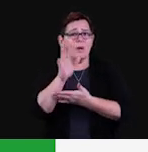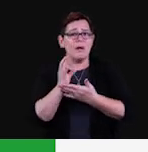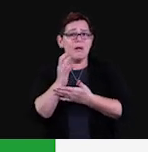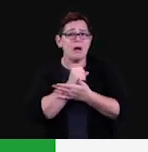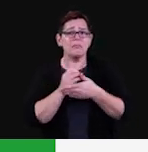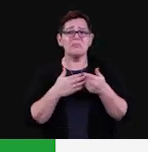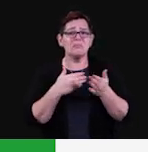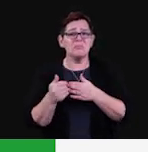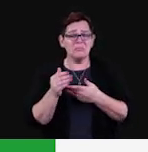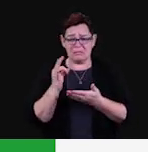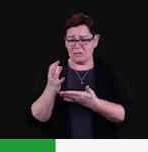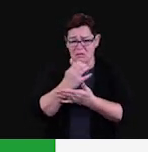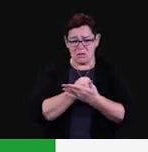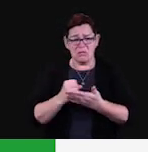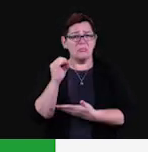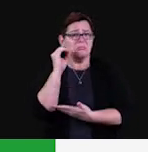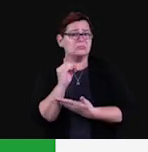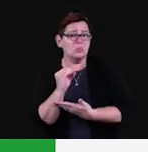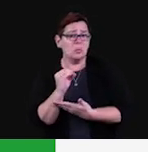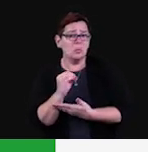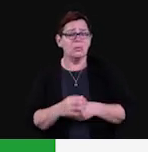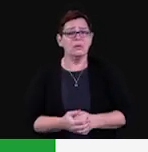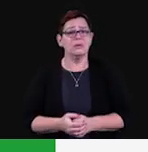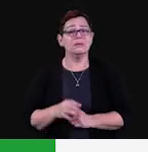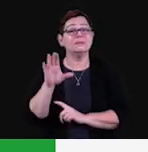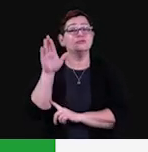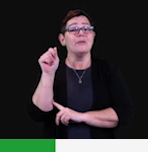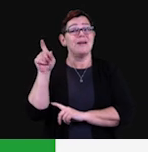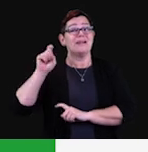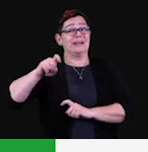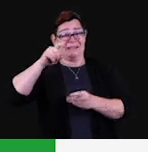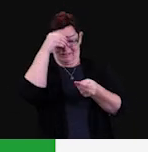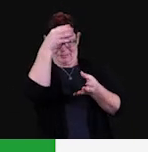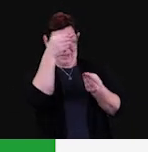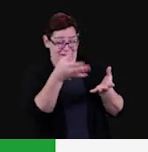The CRA needs this information to calculate your benefit payments.